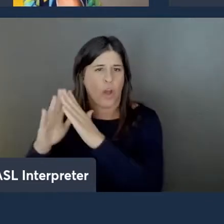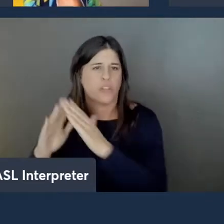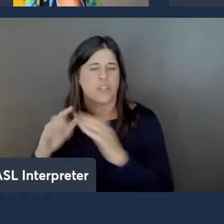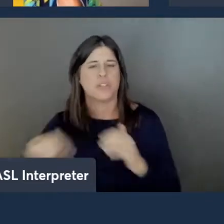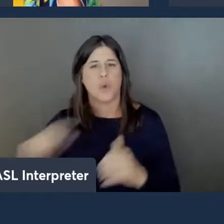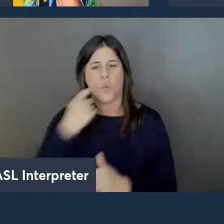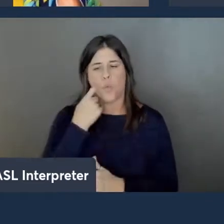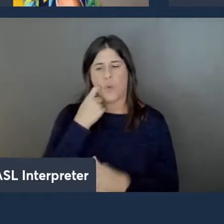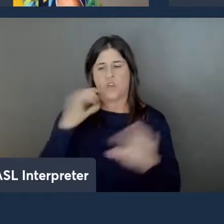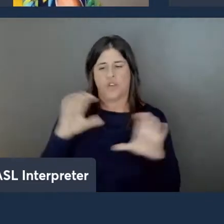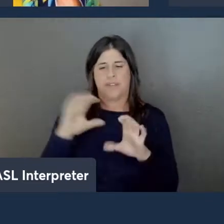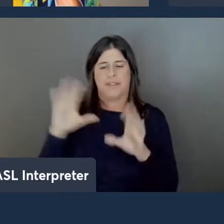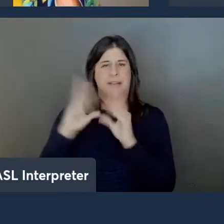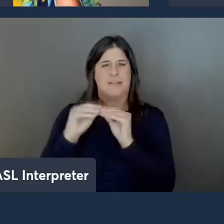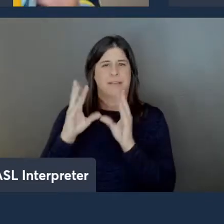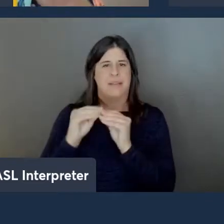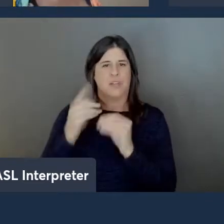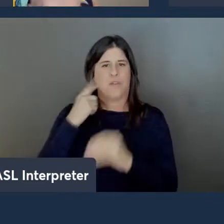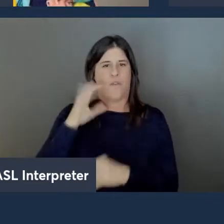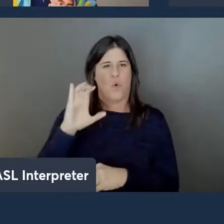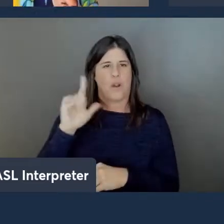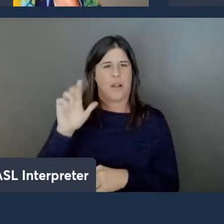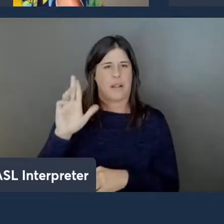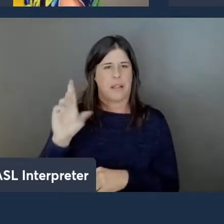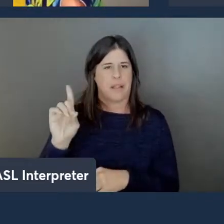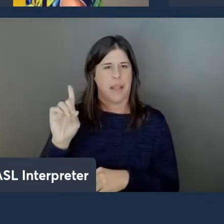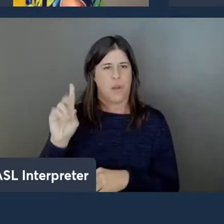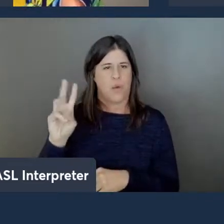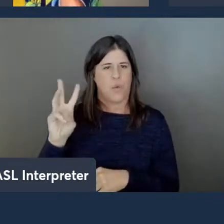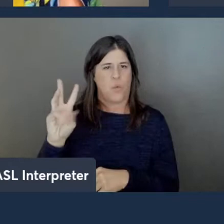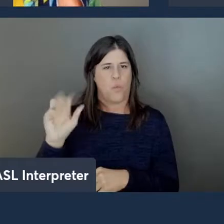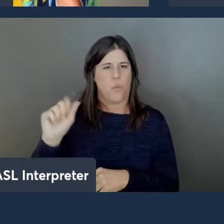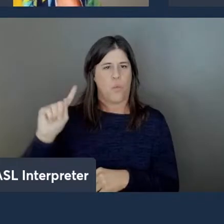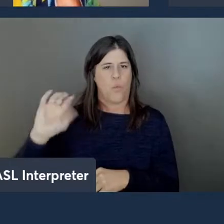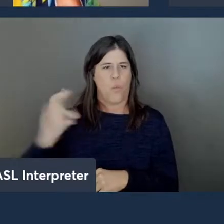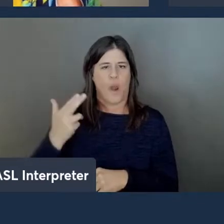on CloudWatch RUM for real user metrics.